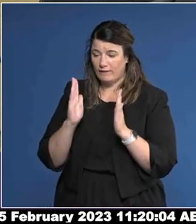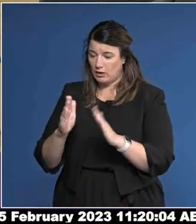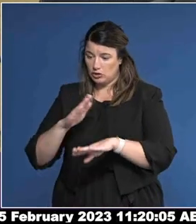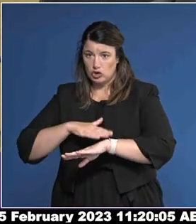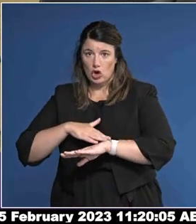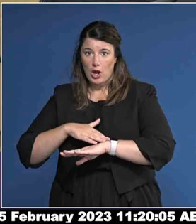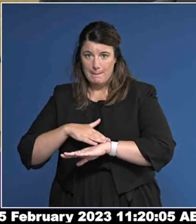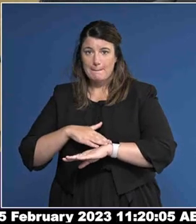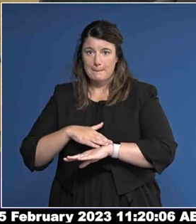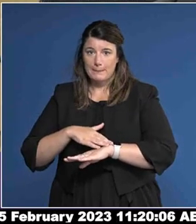We can't change their contract.